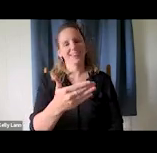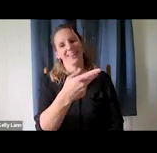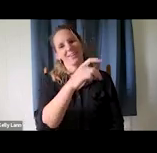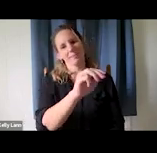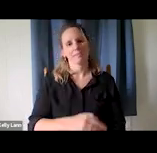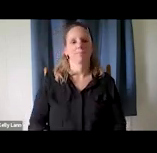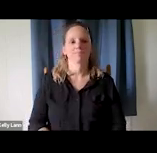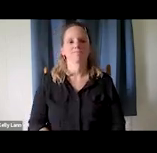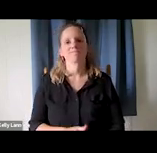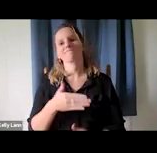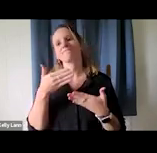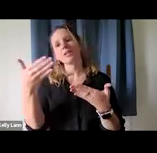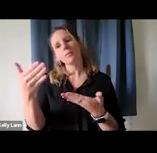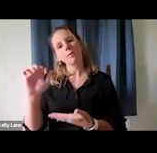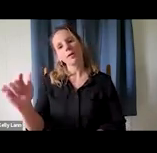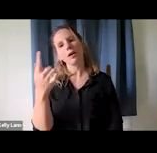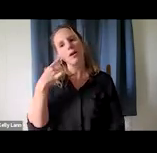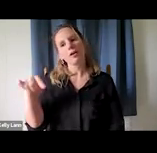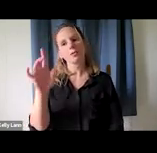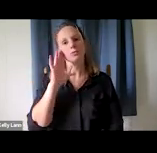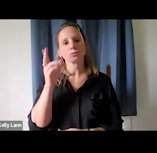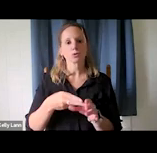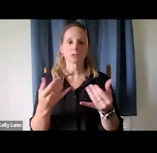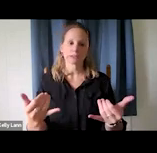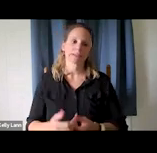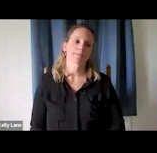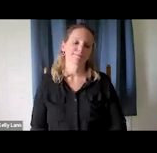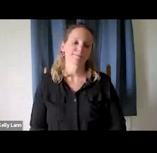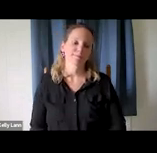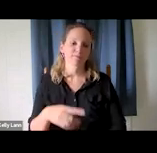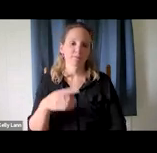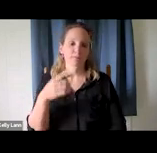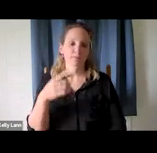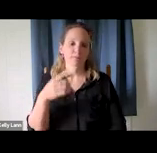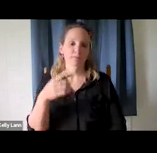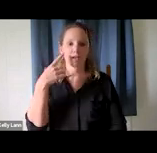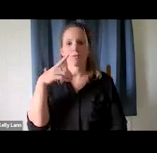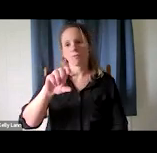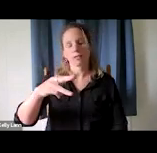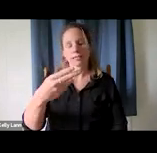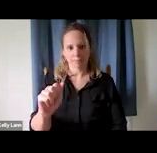and a warm welcome to all of you joining us today. On behalf of SAMHSA, I would like to welcome you